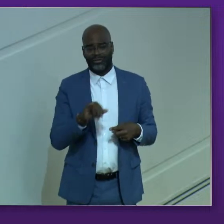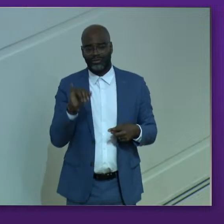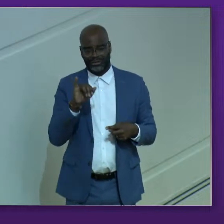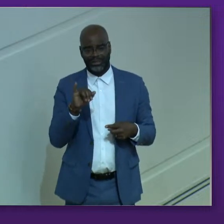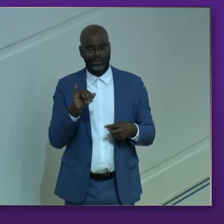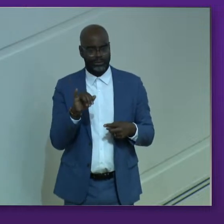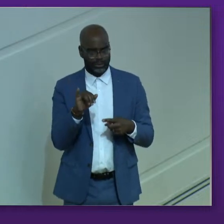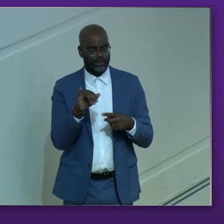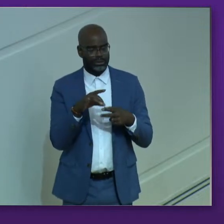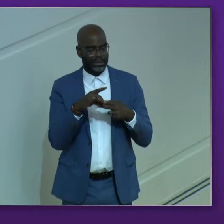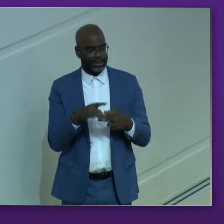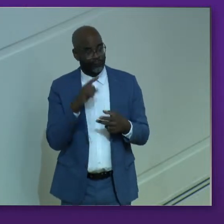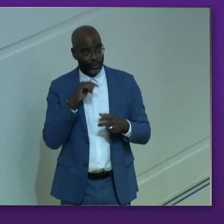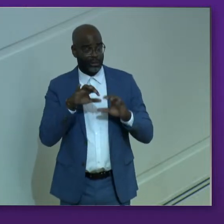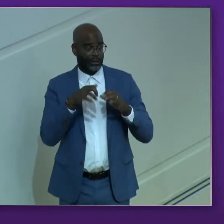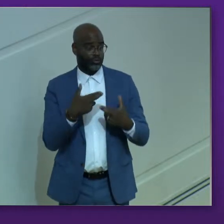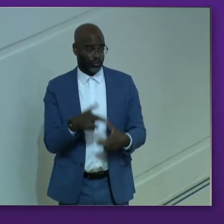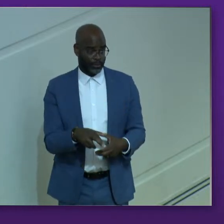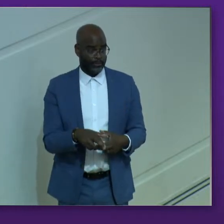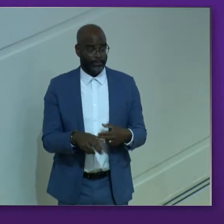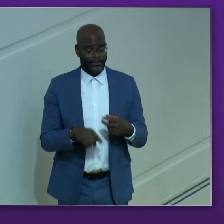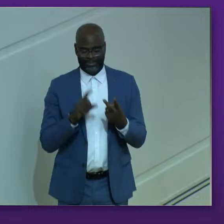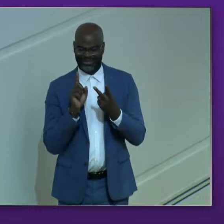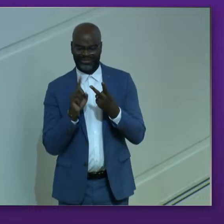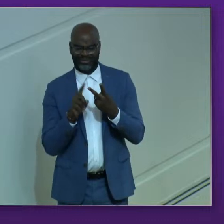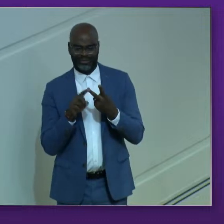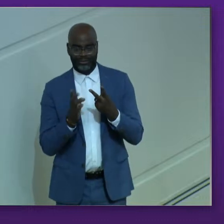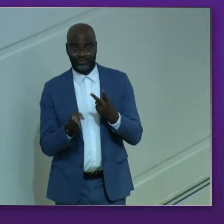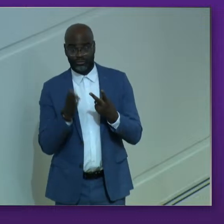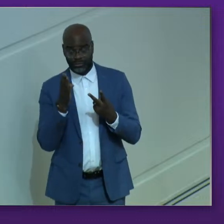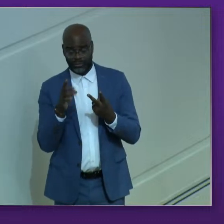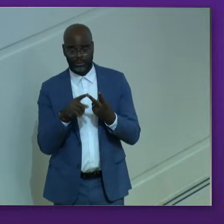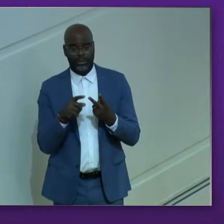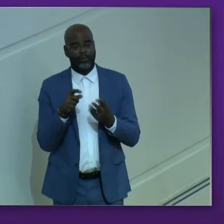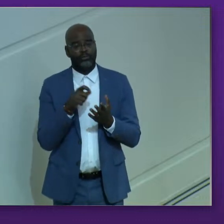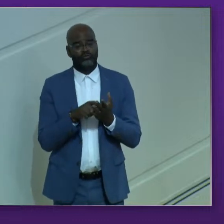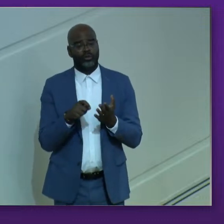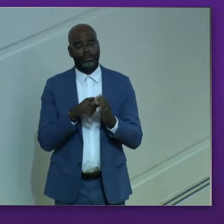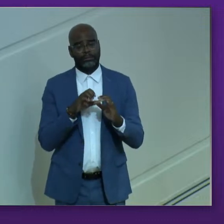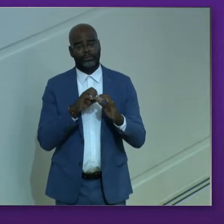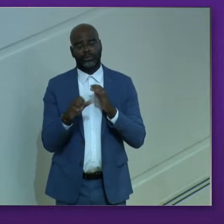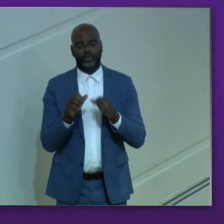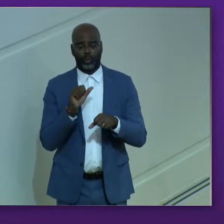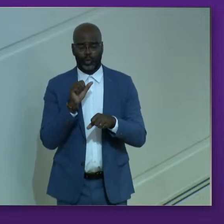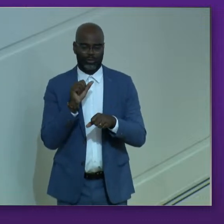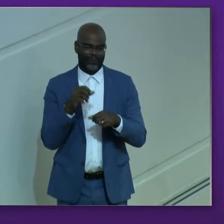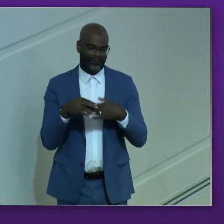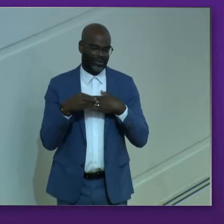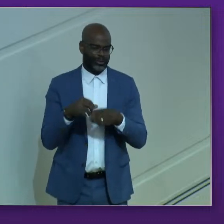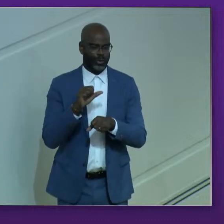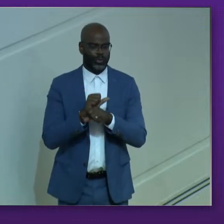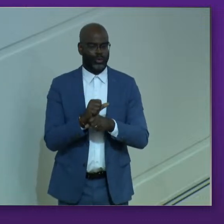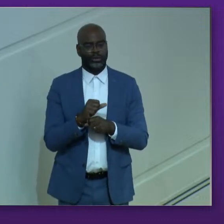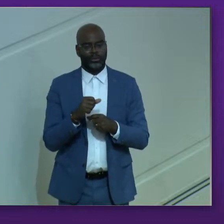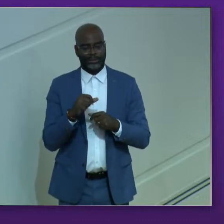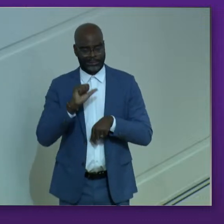FOOD OPTIONS FOR THE COLLEGE.